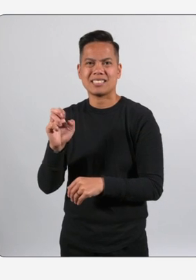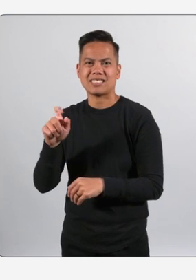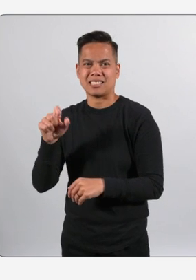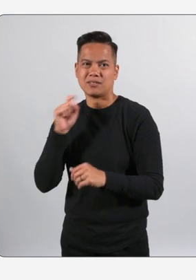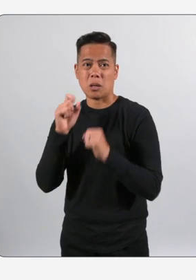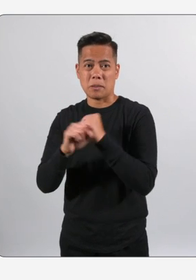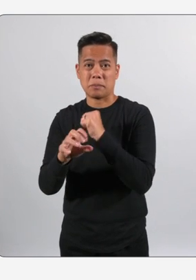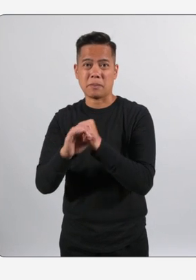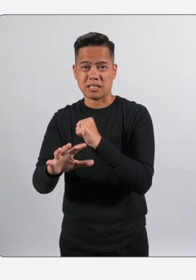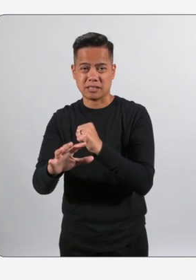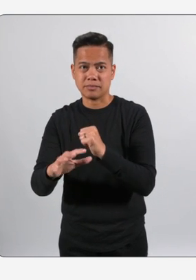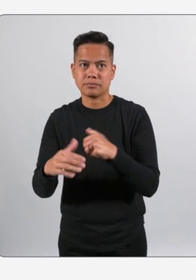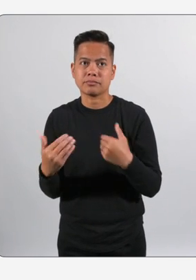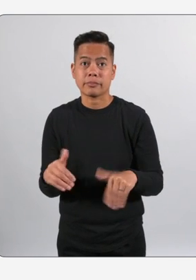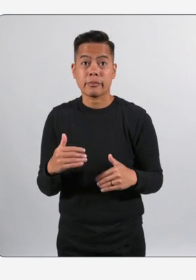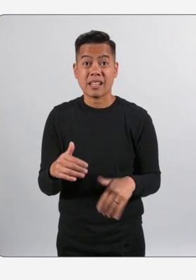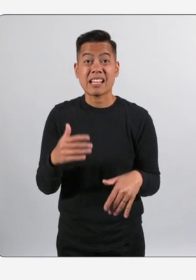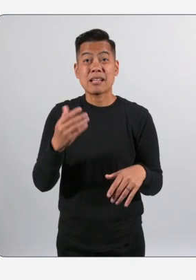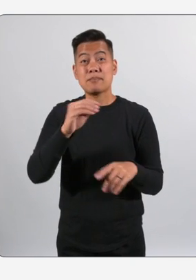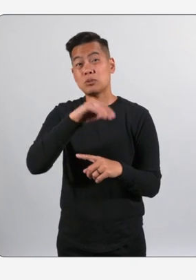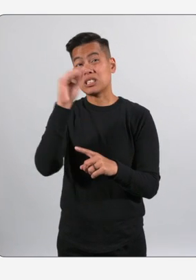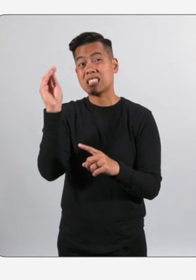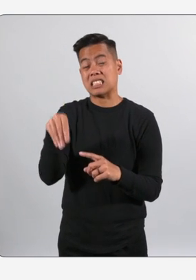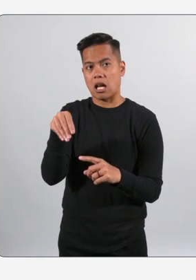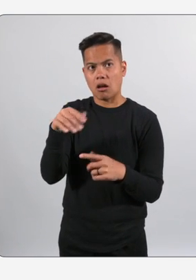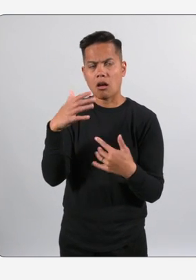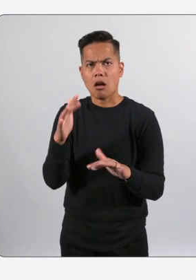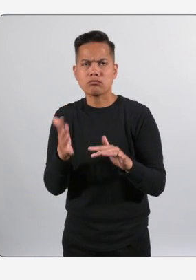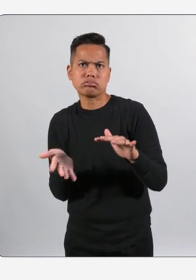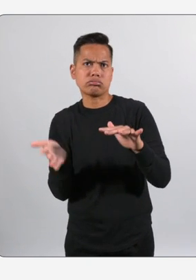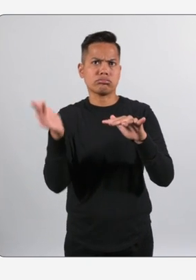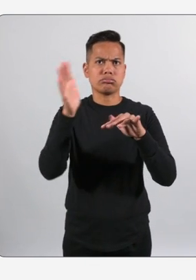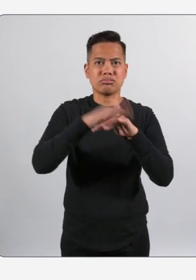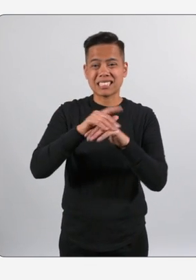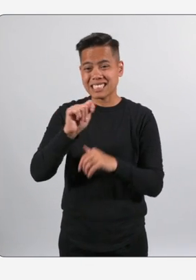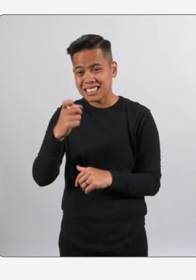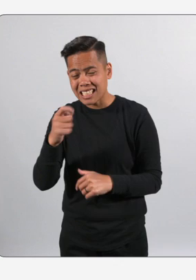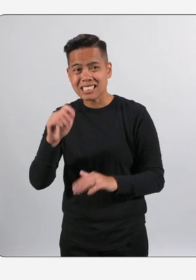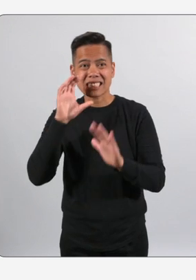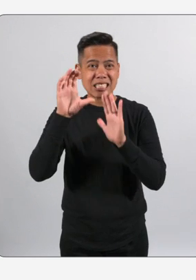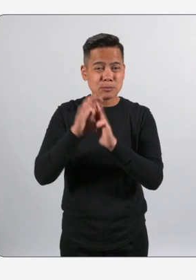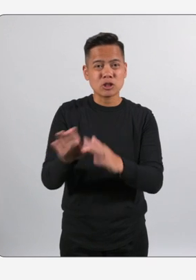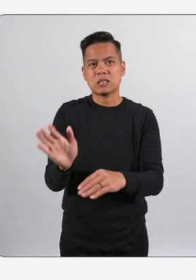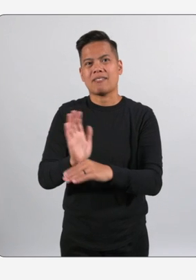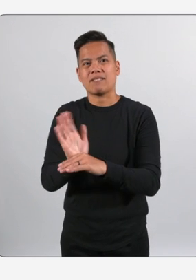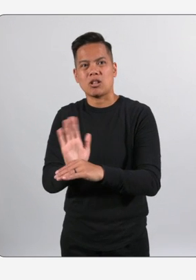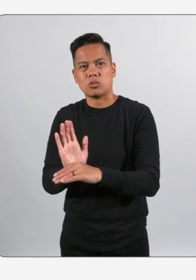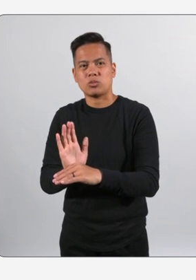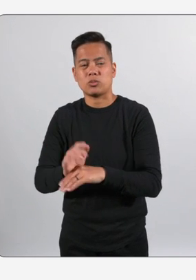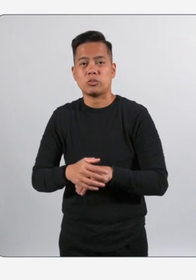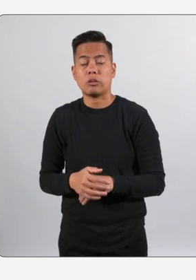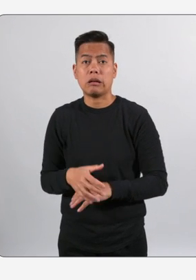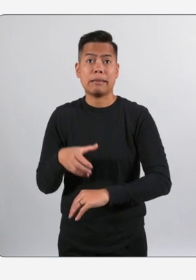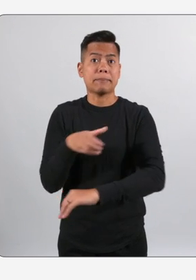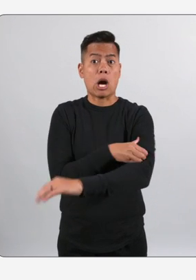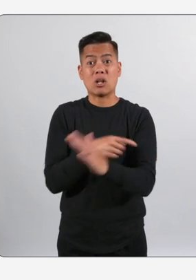going to go way up across text, images and video. A powerful example is taking your existing assets to create